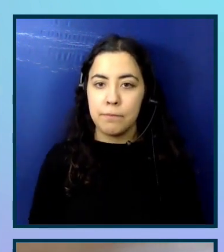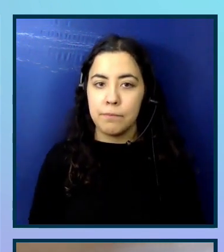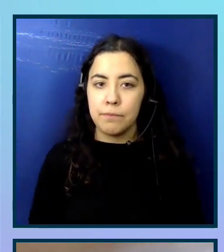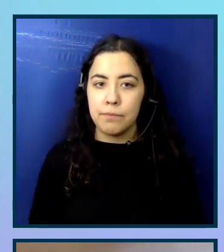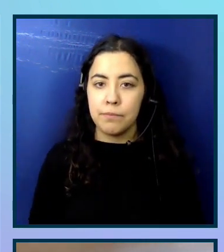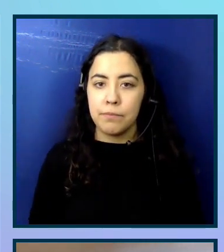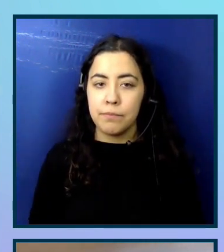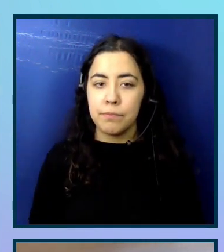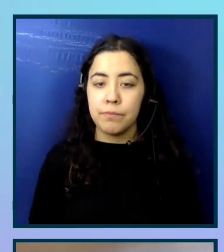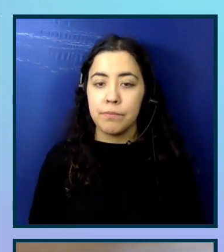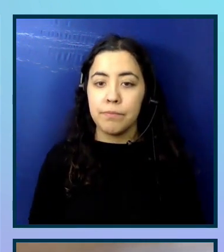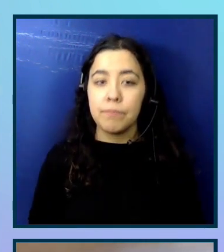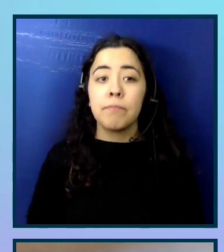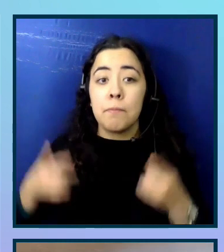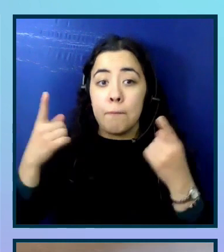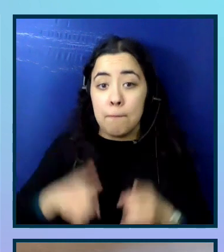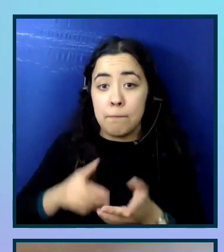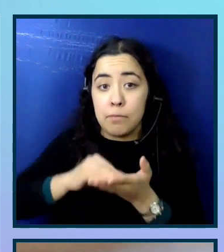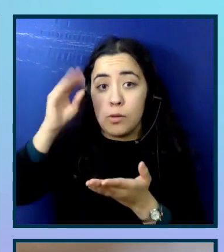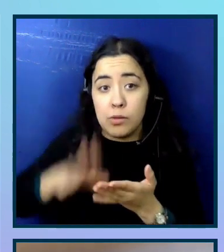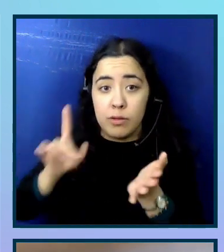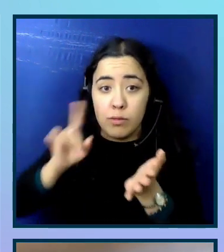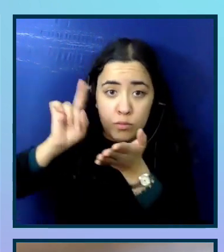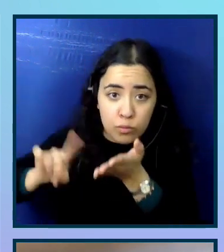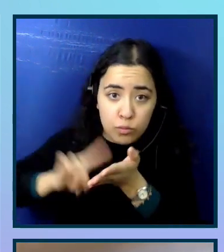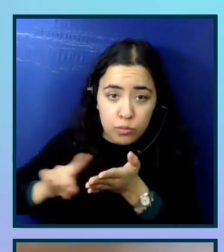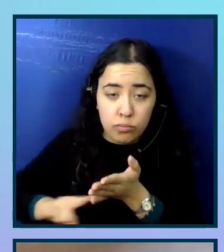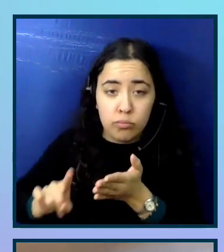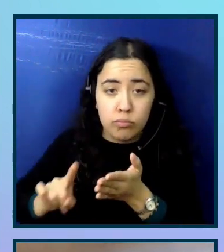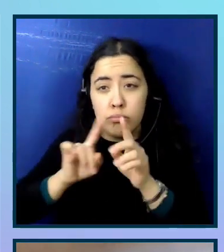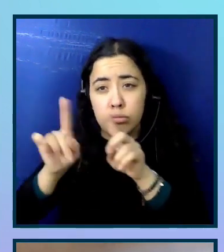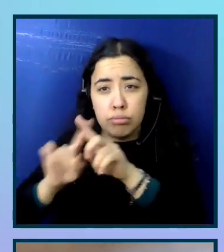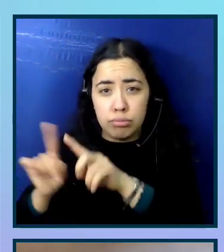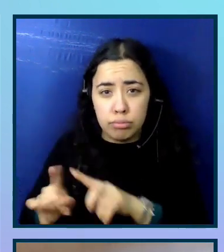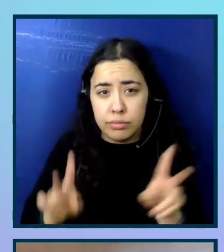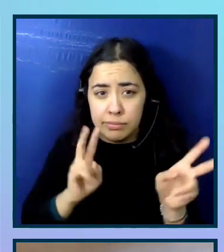Once students finish researching in- Let me say that again.